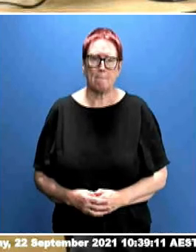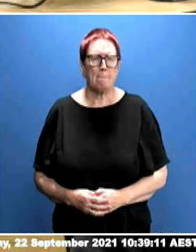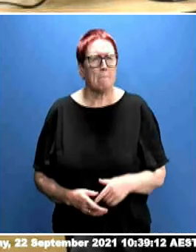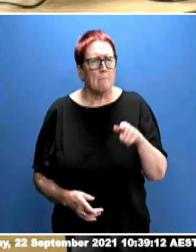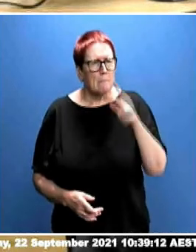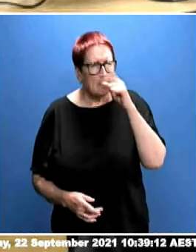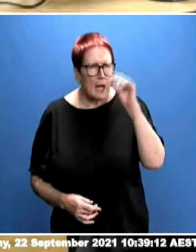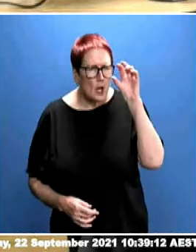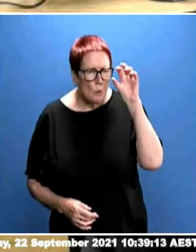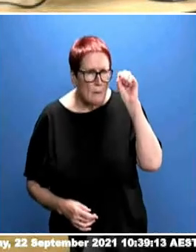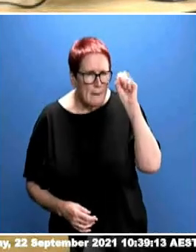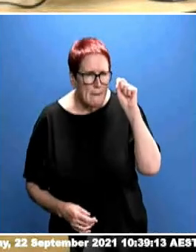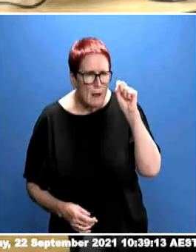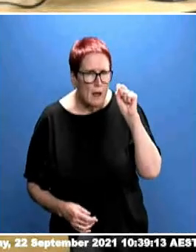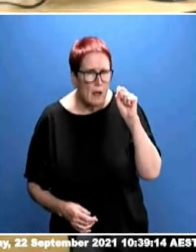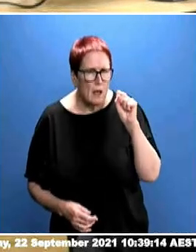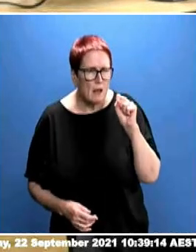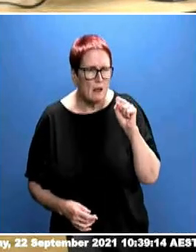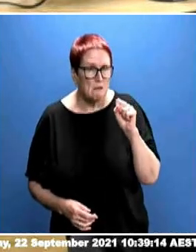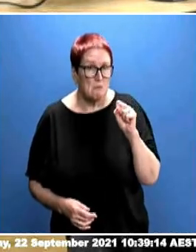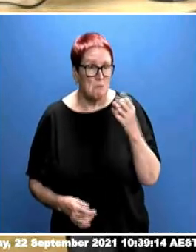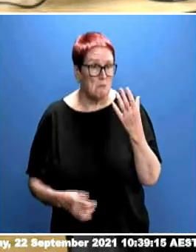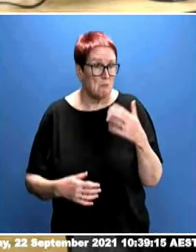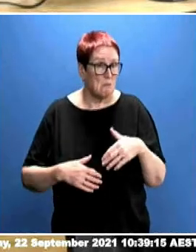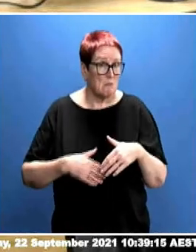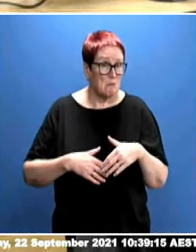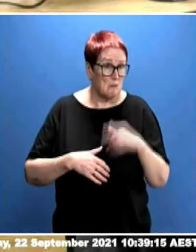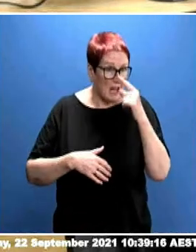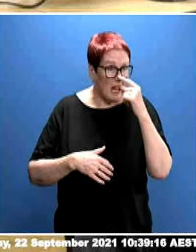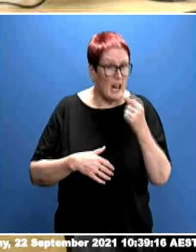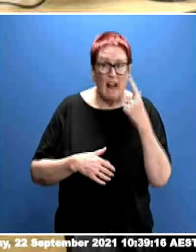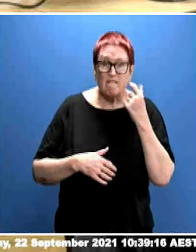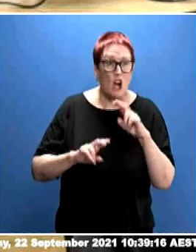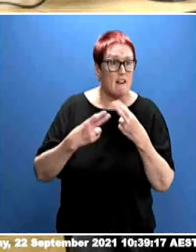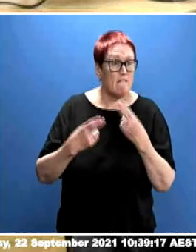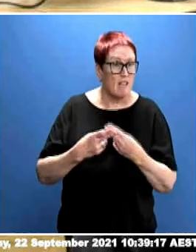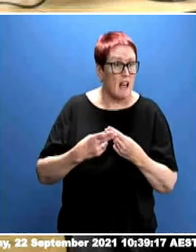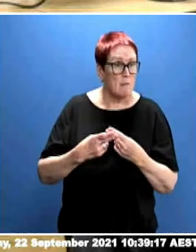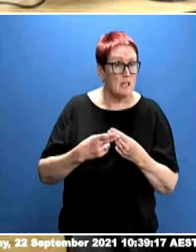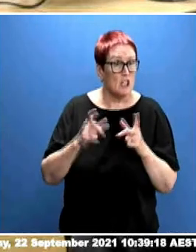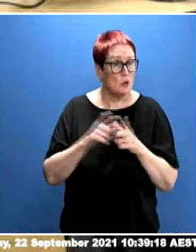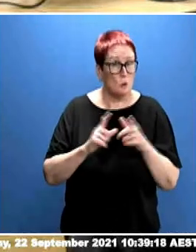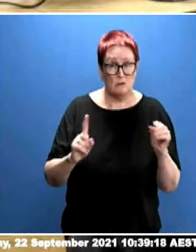Do you recall whether you were given an opportunity for a kinship placement for Megan? No, we weren't.